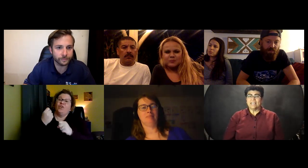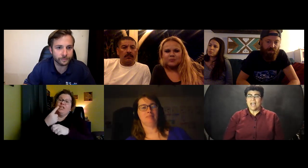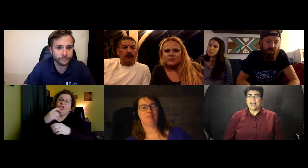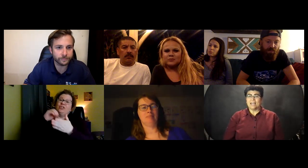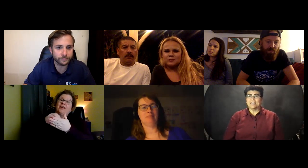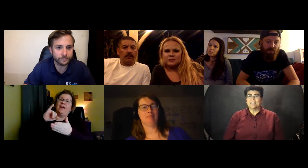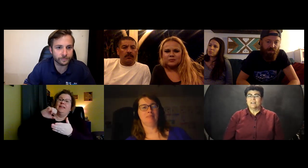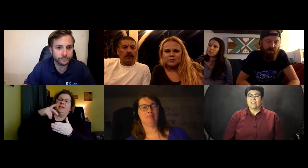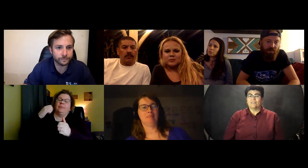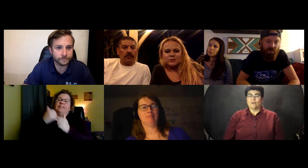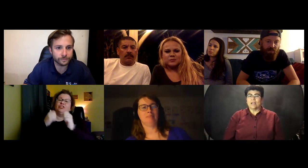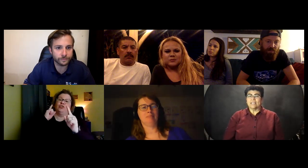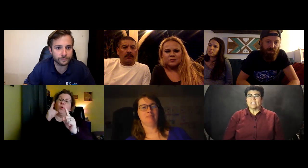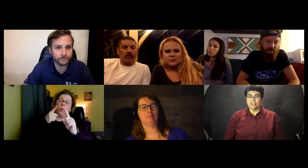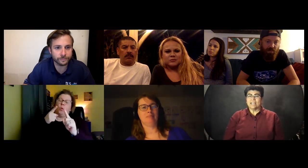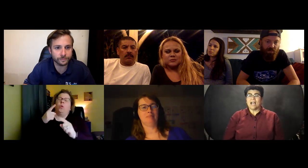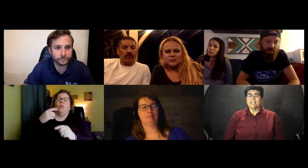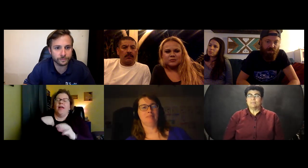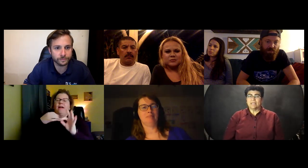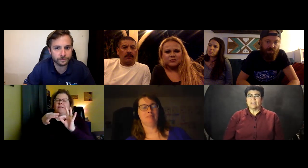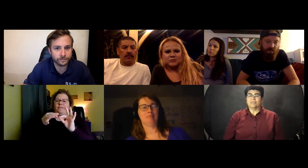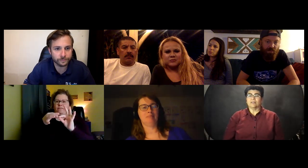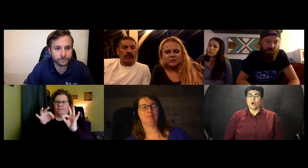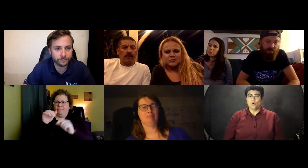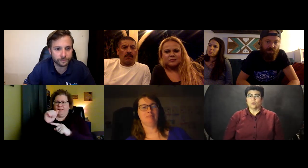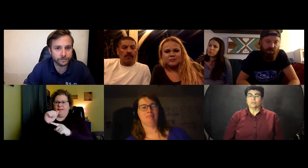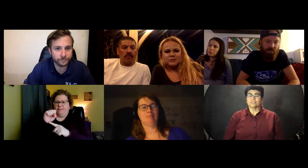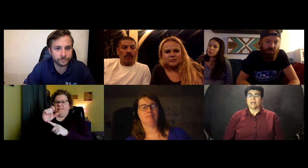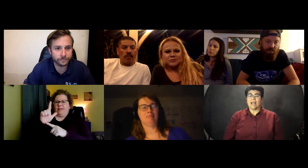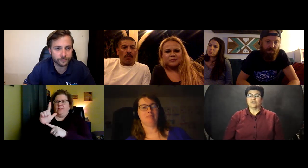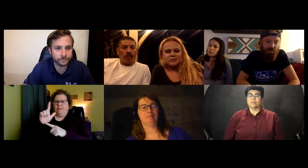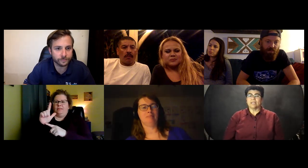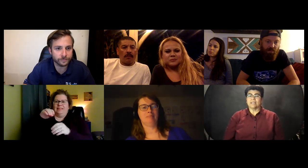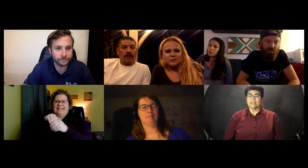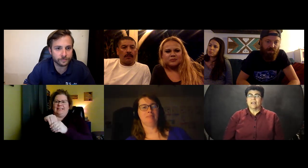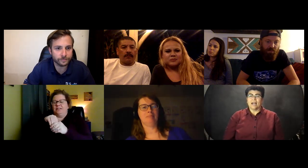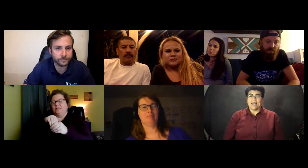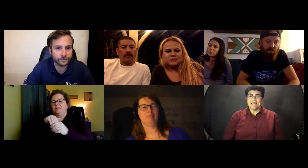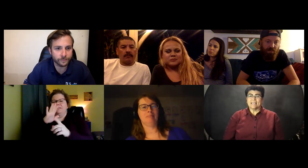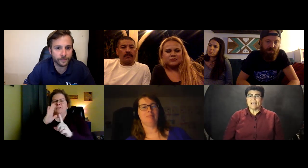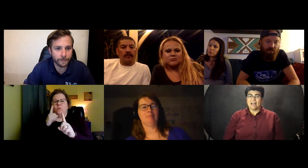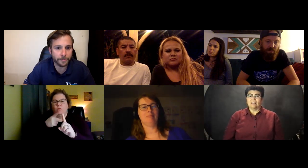had for his yearly iep